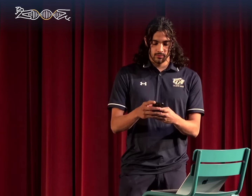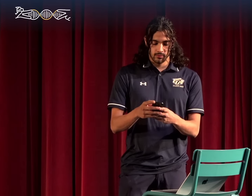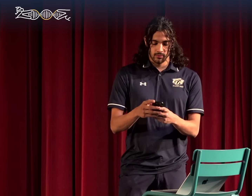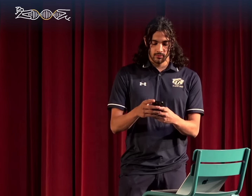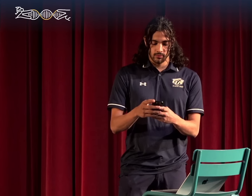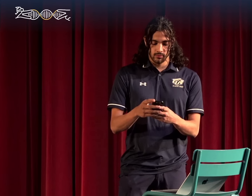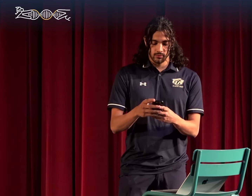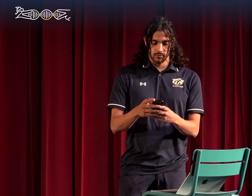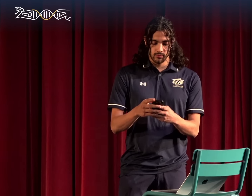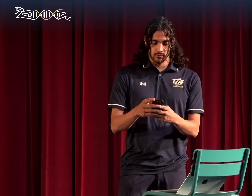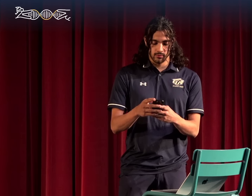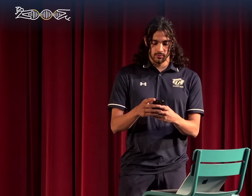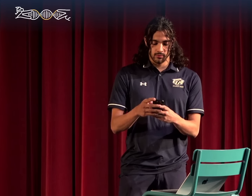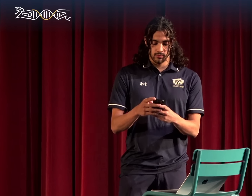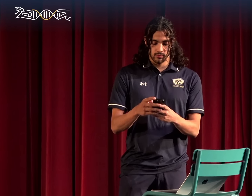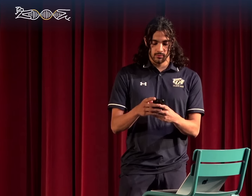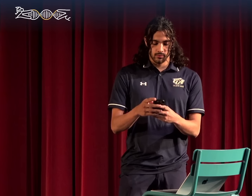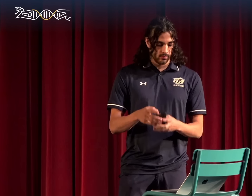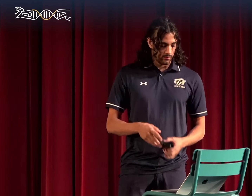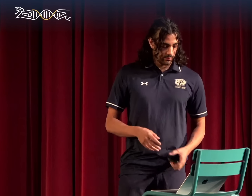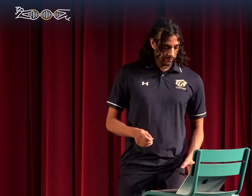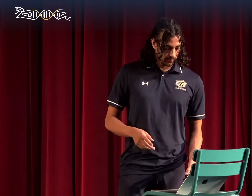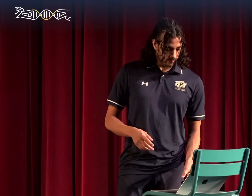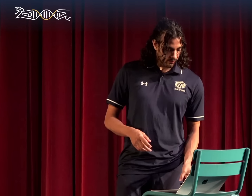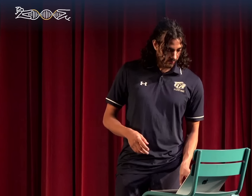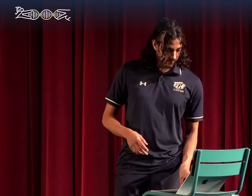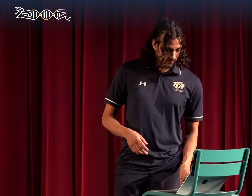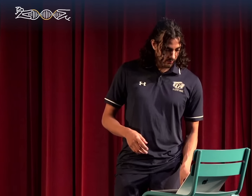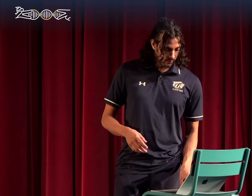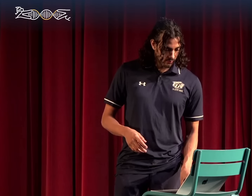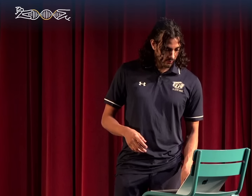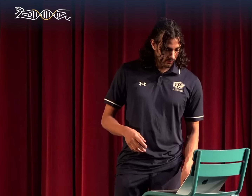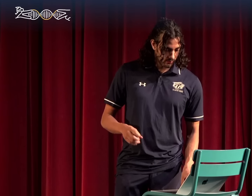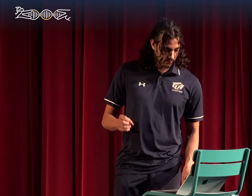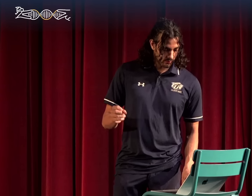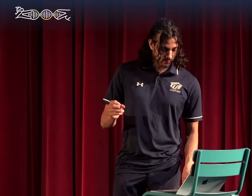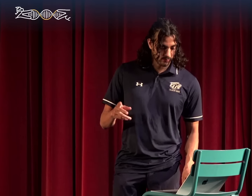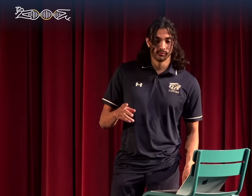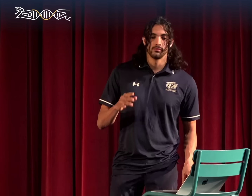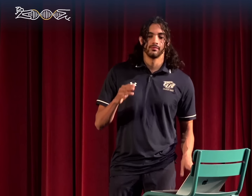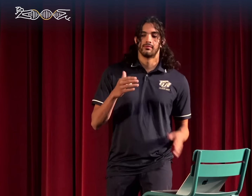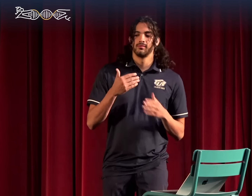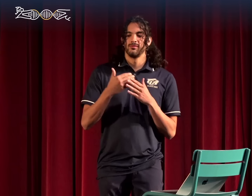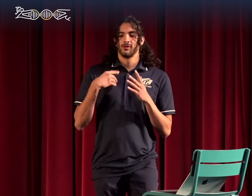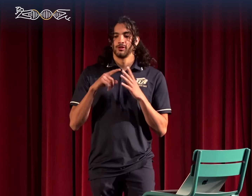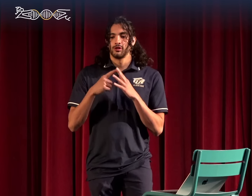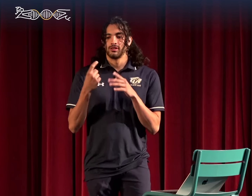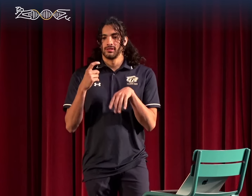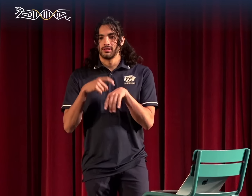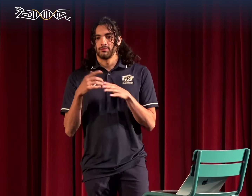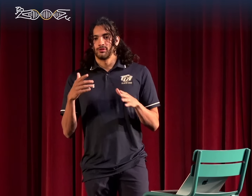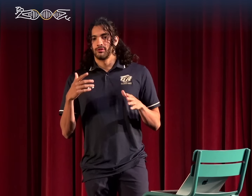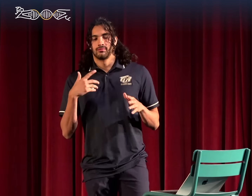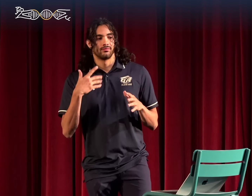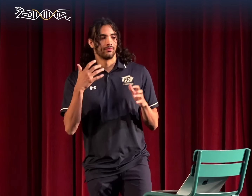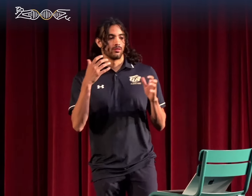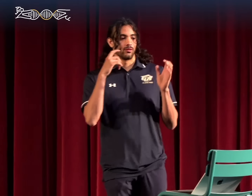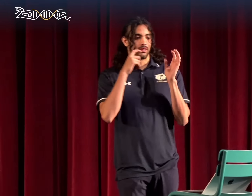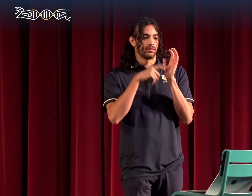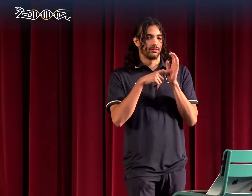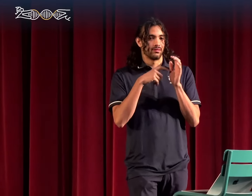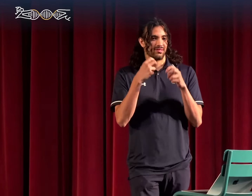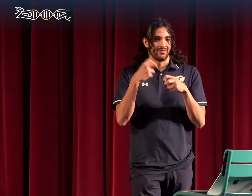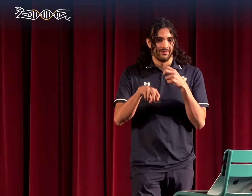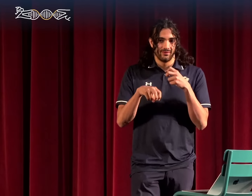So, before I begin my time let me recognize it is so difficult to sum up